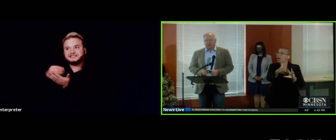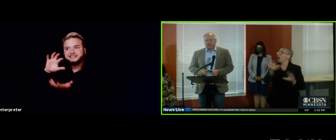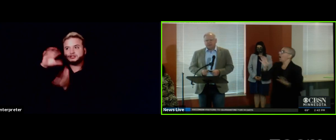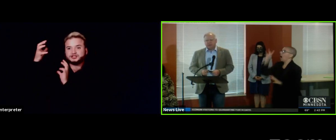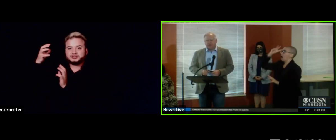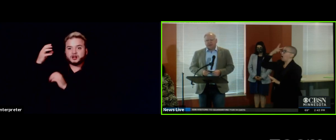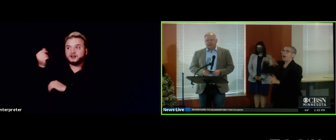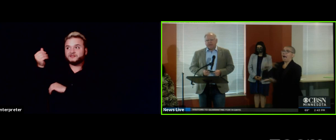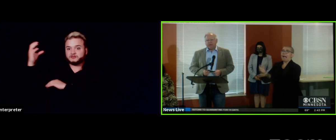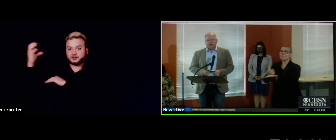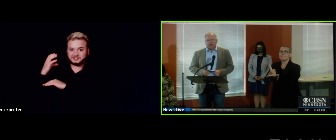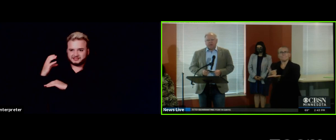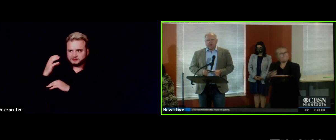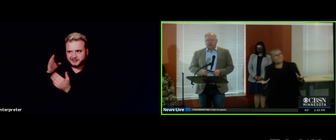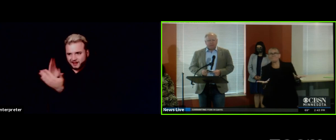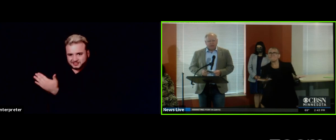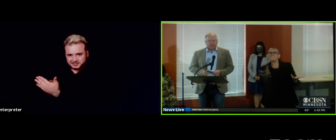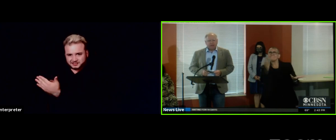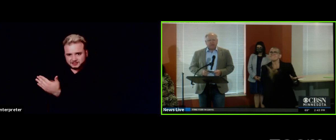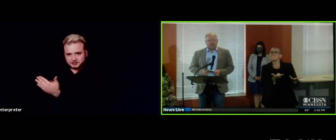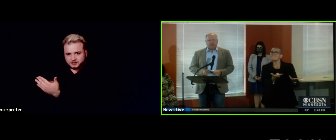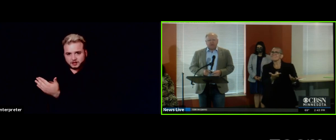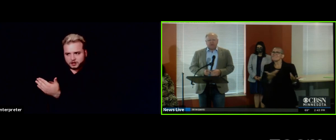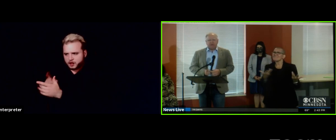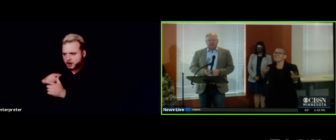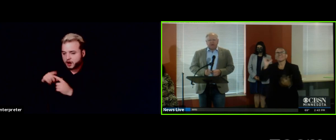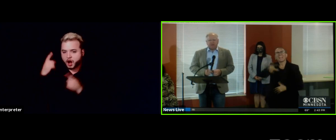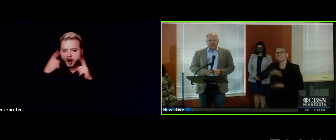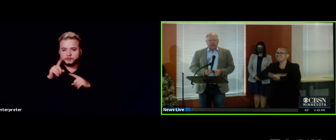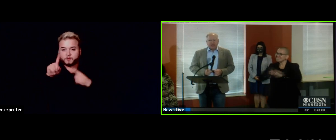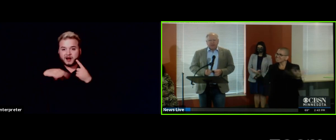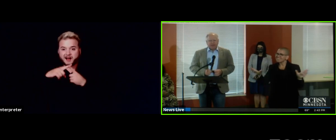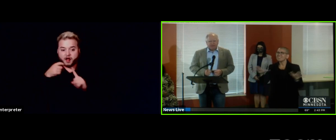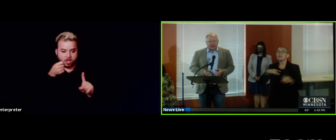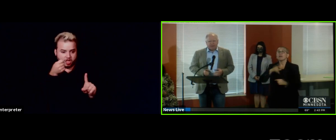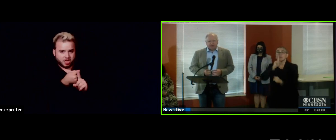disappointed they didn't do it. We are committed to rebuilding these areas as vibrantly as